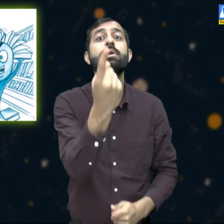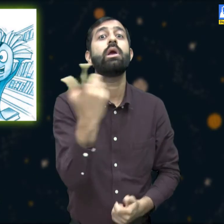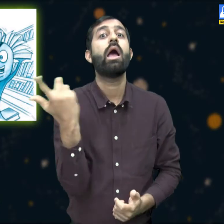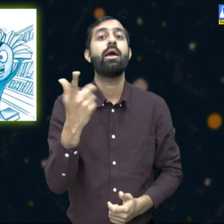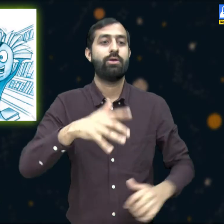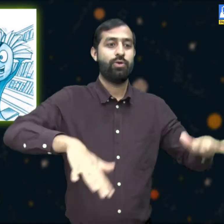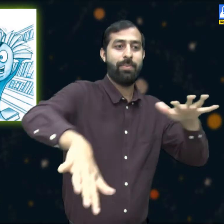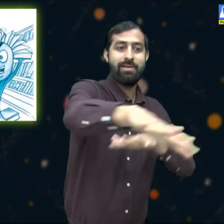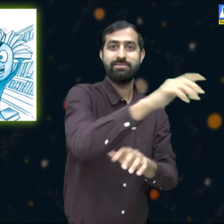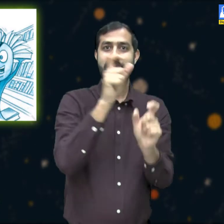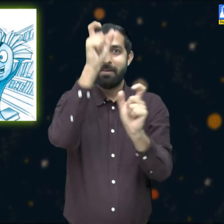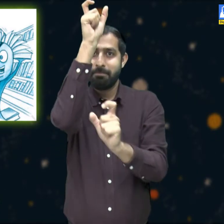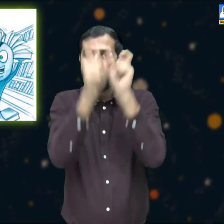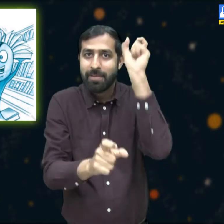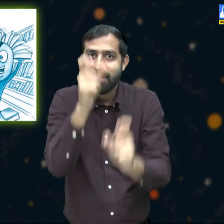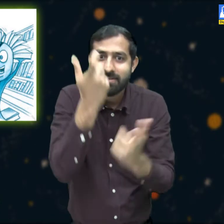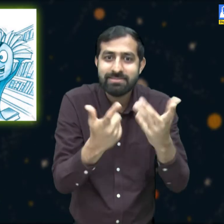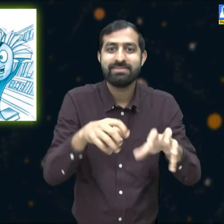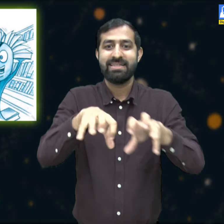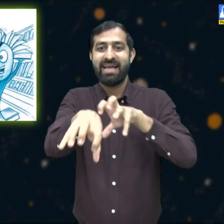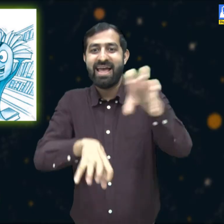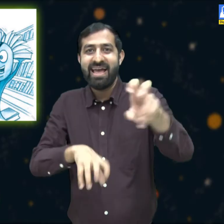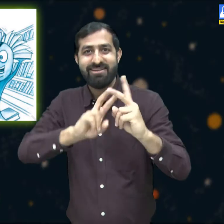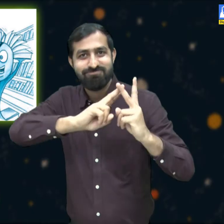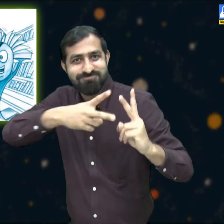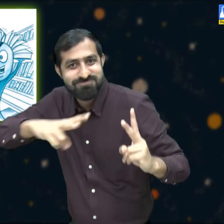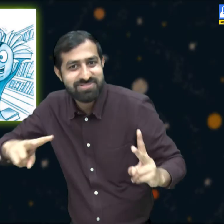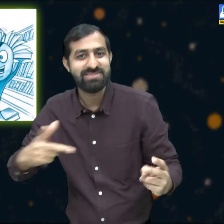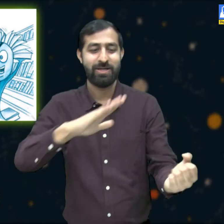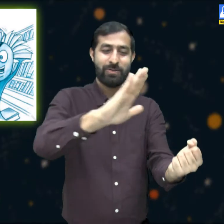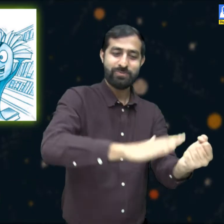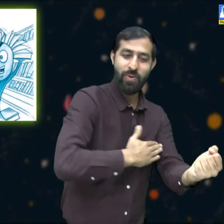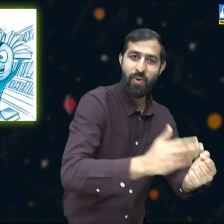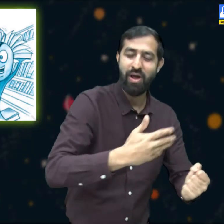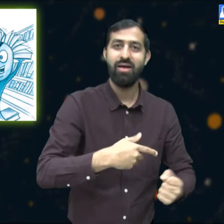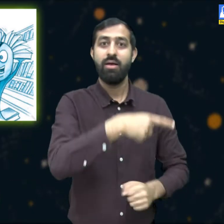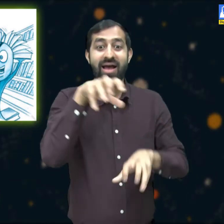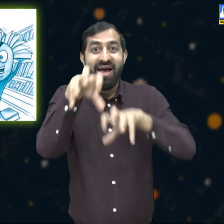They opened a book of nursery rhymes and misunderstood the rhymes to be coded information made by earthlings.